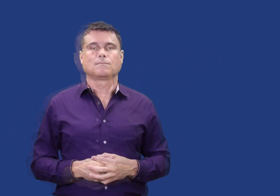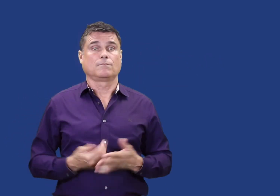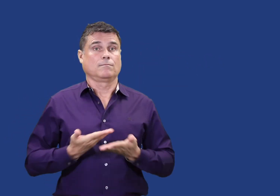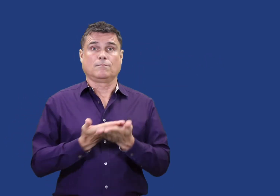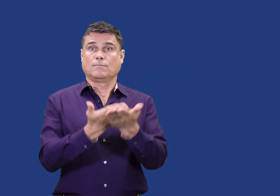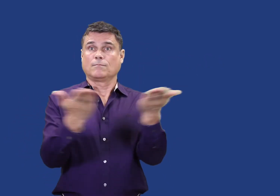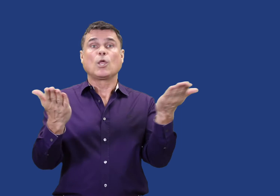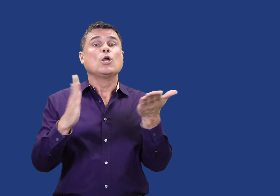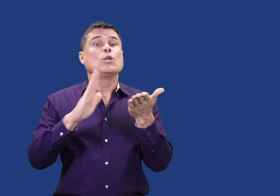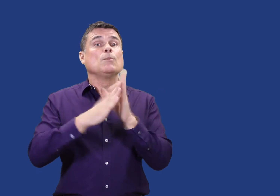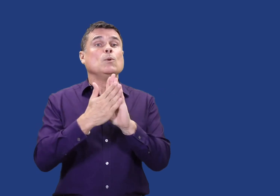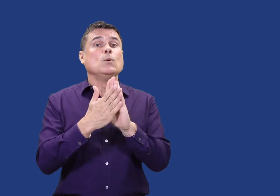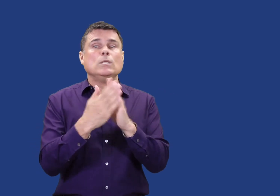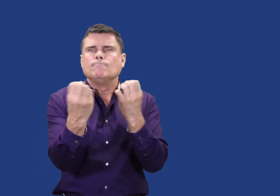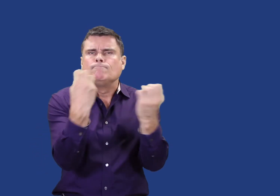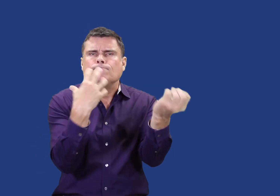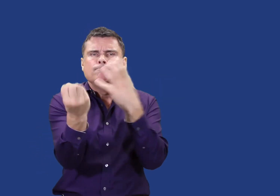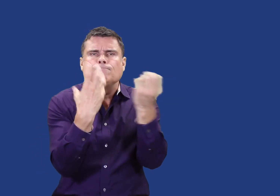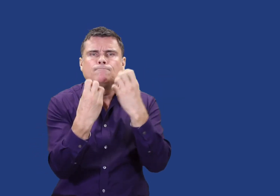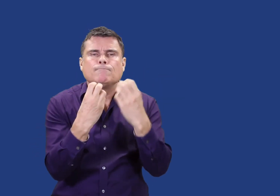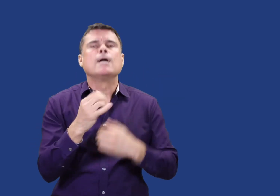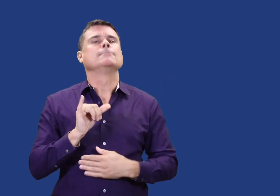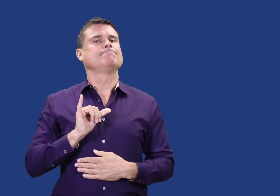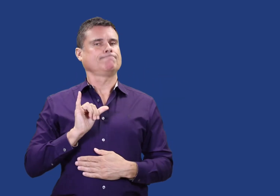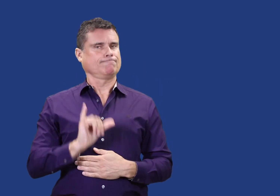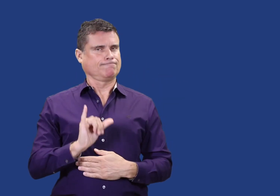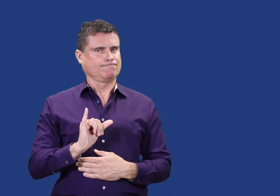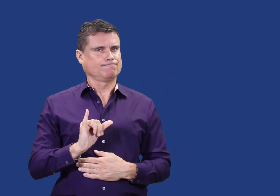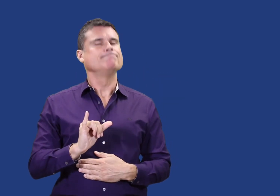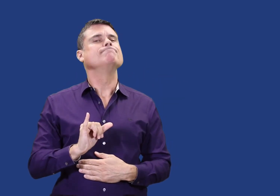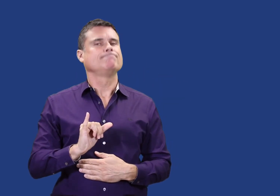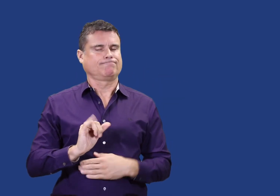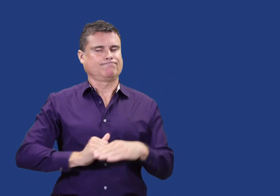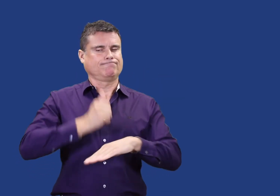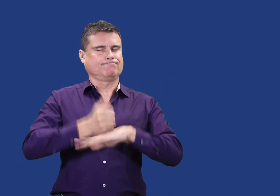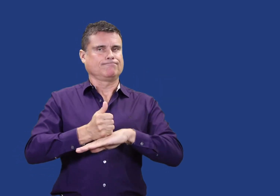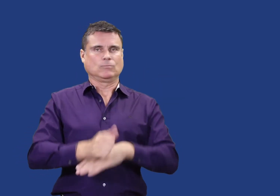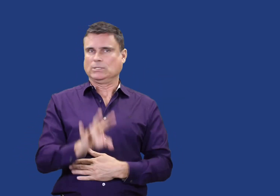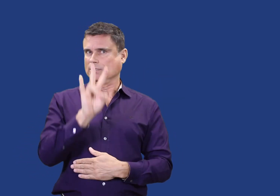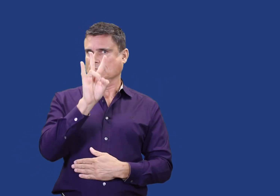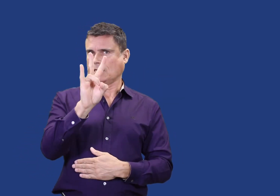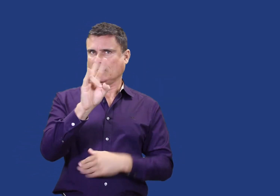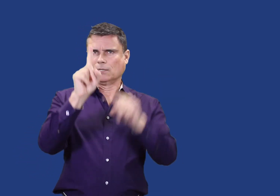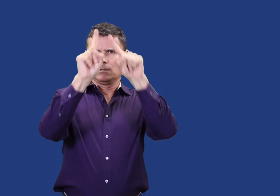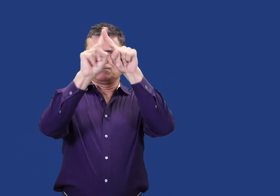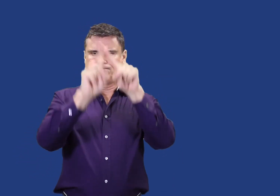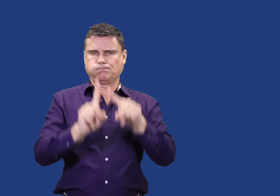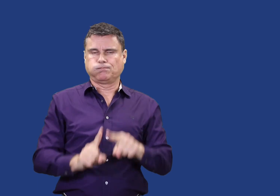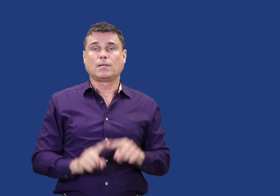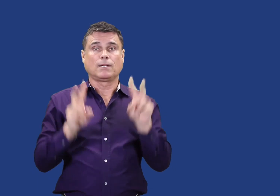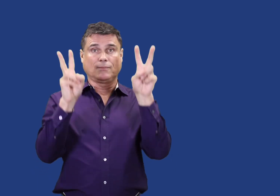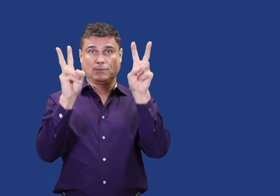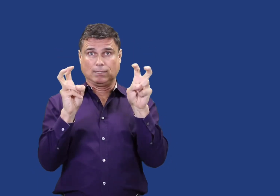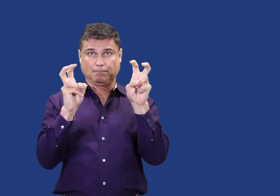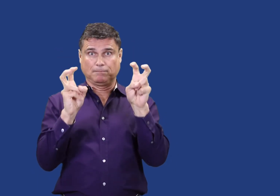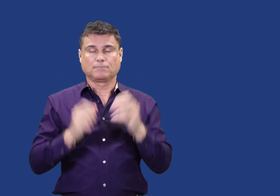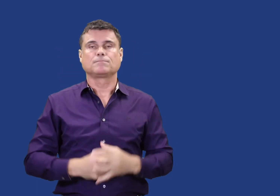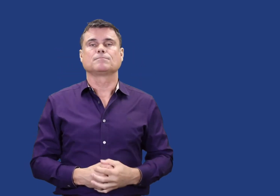BASED ON COMMUNITY INPUT, THERE ARE SEVEN THEMES.